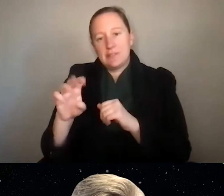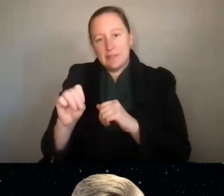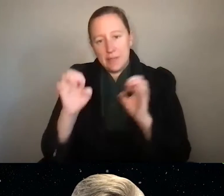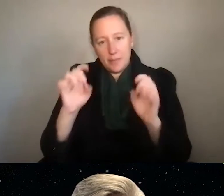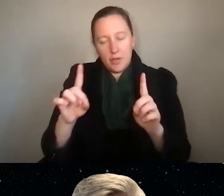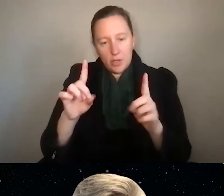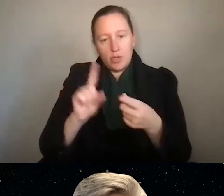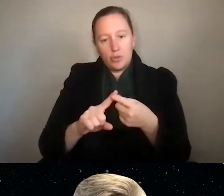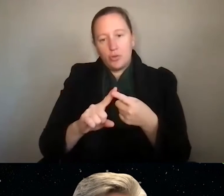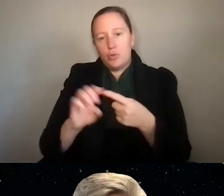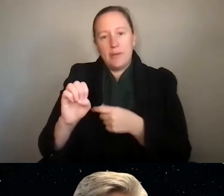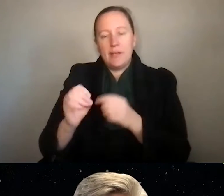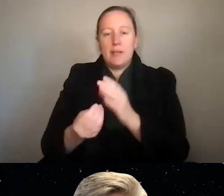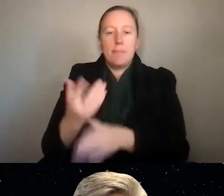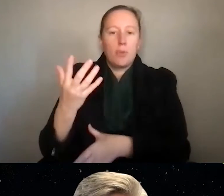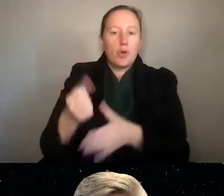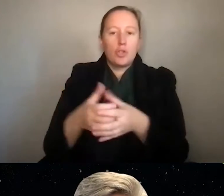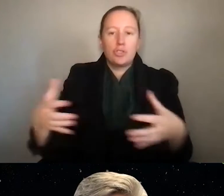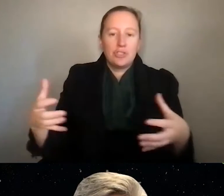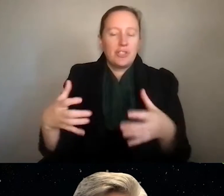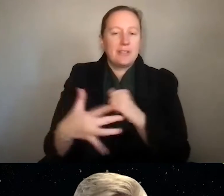these emerging technology type areas.